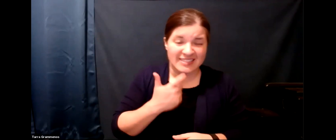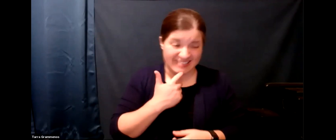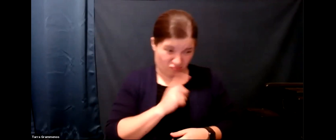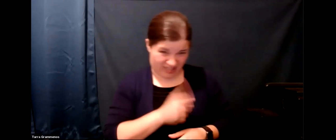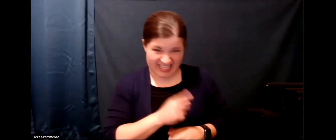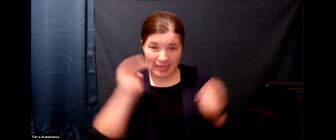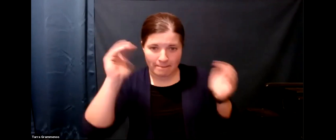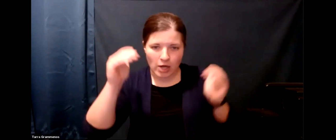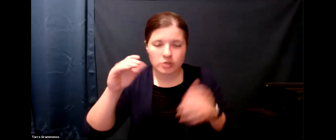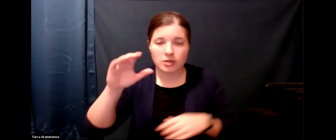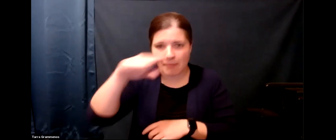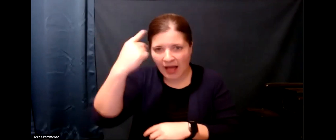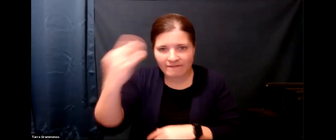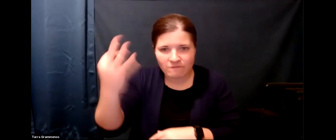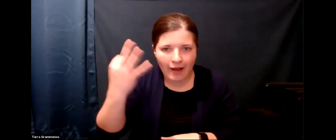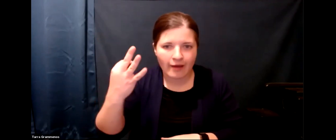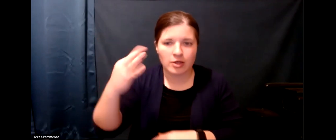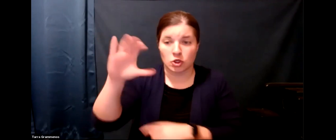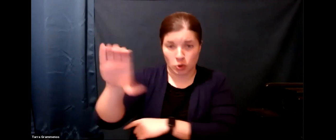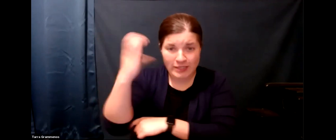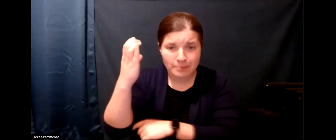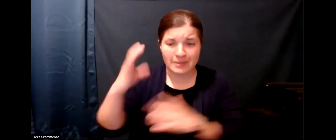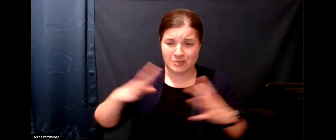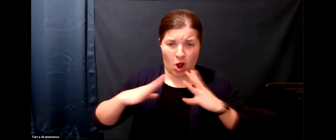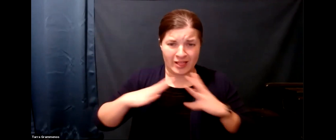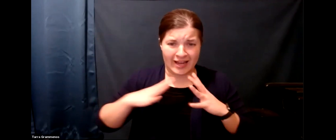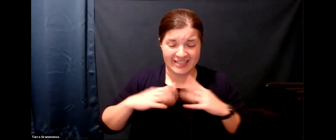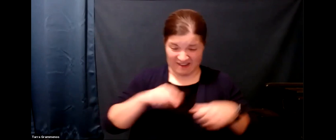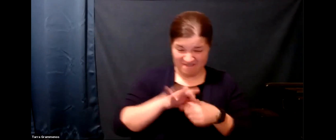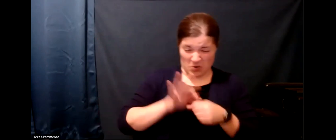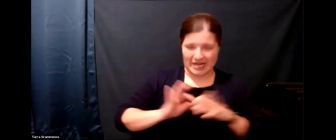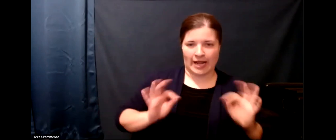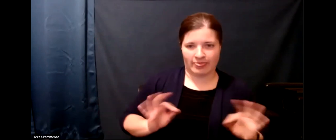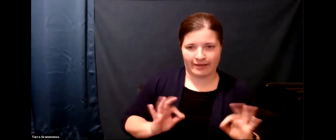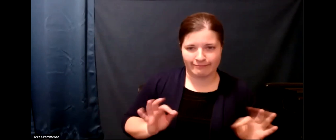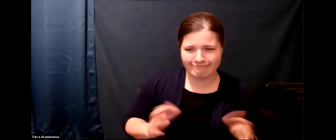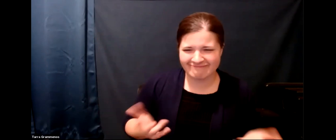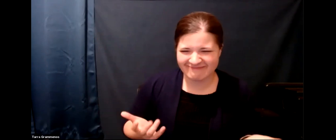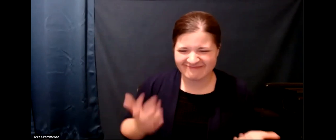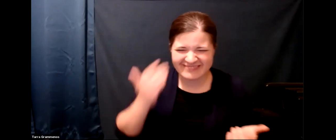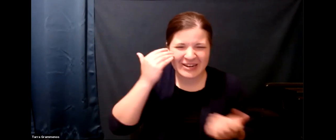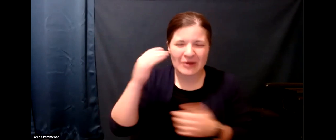Christmas and the holidays, this is nothing. That every year in December, they handle a much, much,